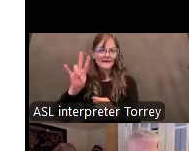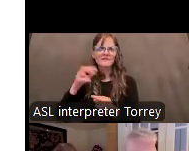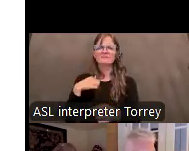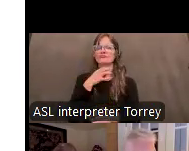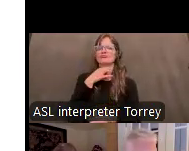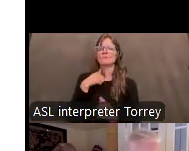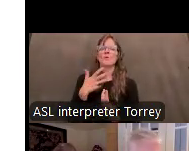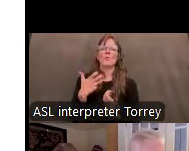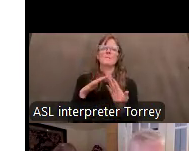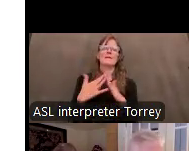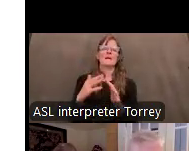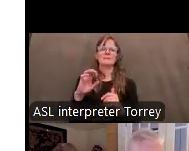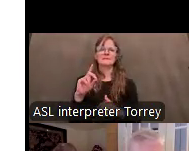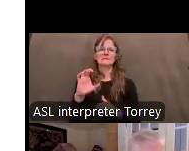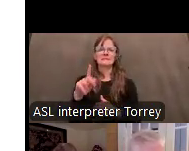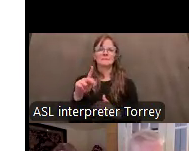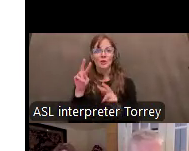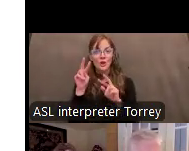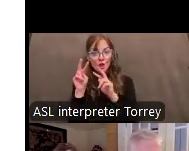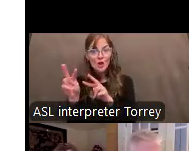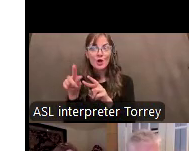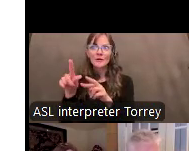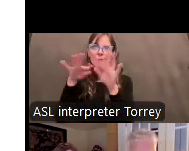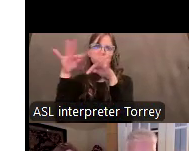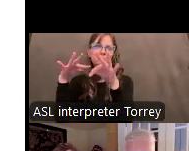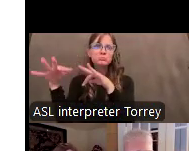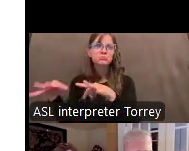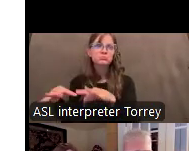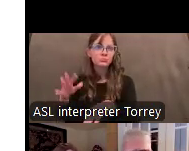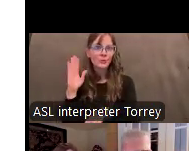And so part of the brand is coming up with a website URL,